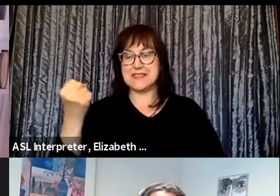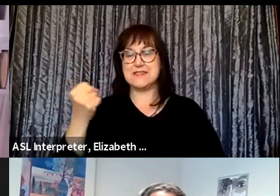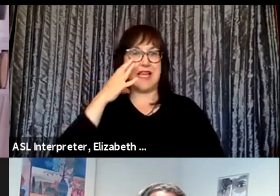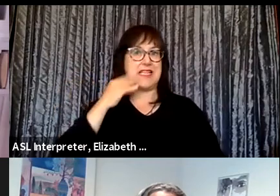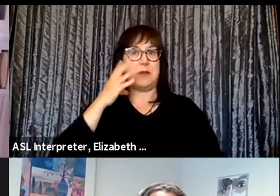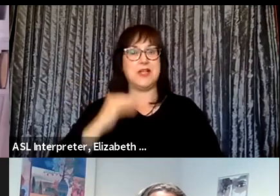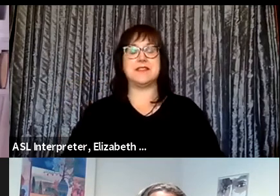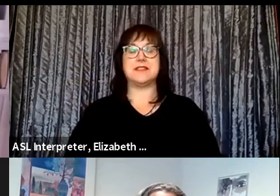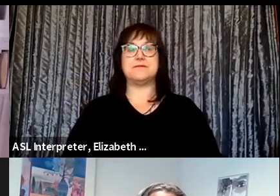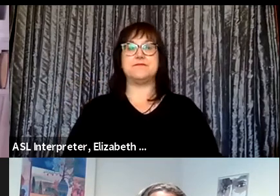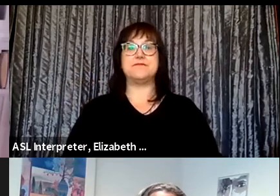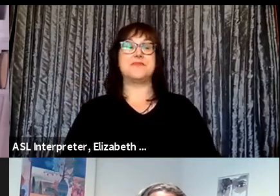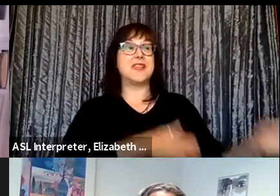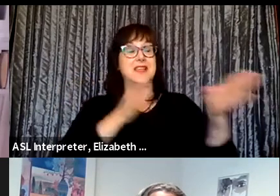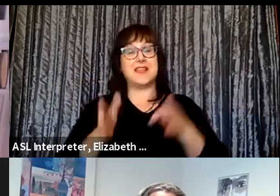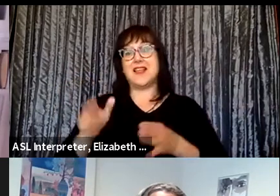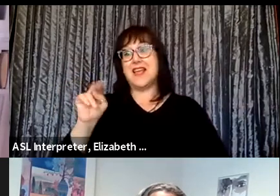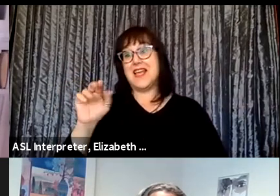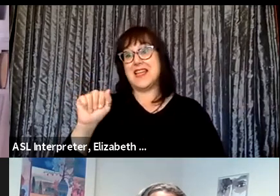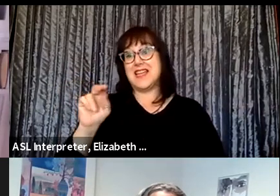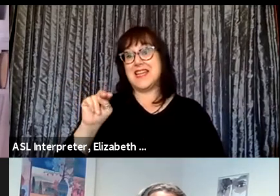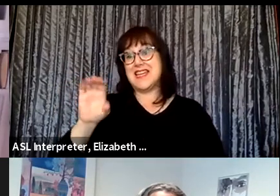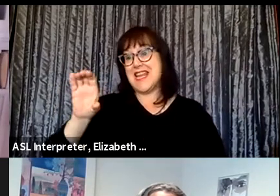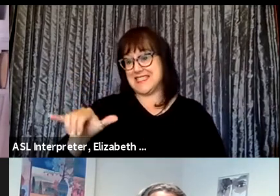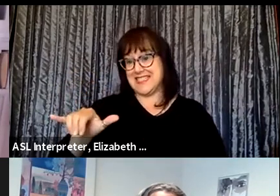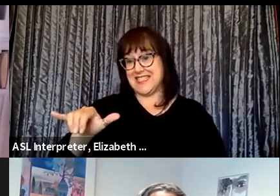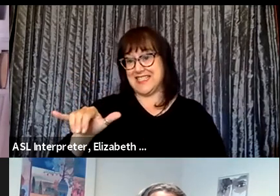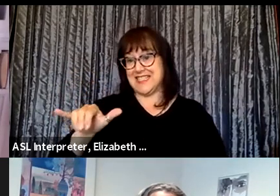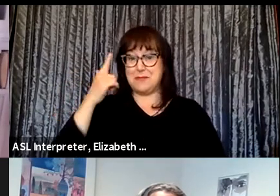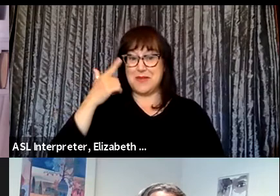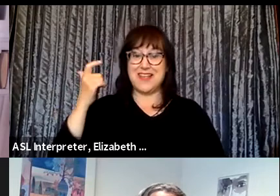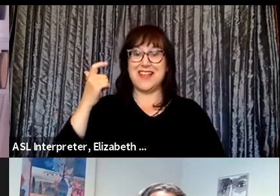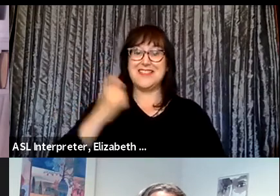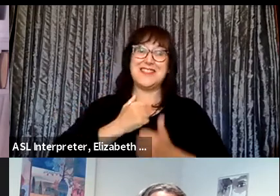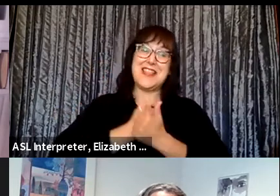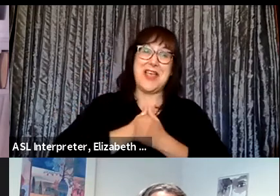So, Nancy, I guess I'll turn to you since the love story has just been mentioned.